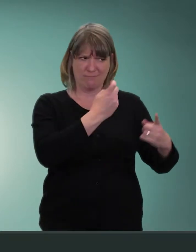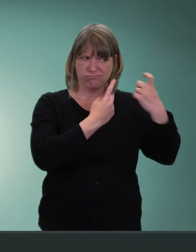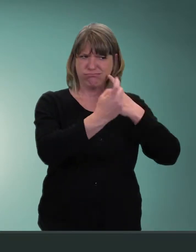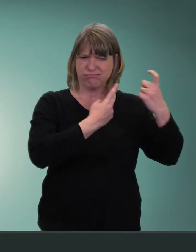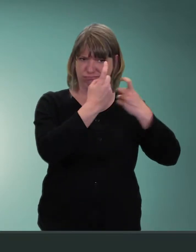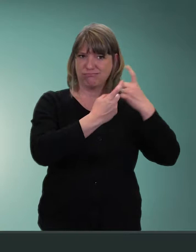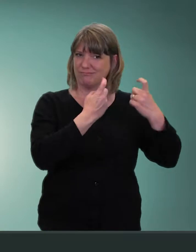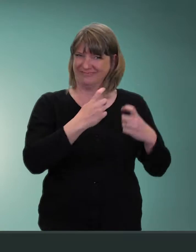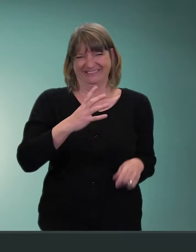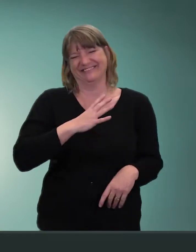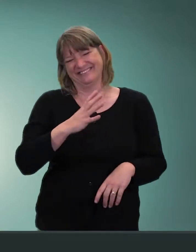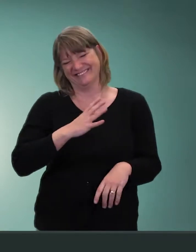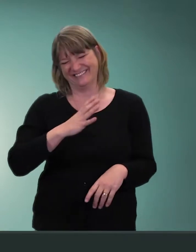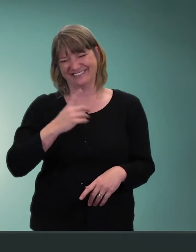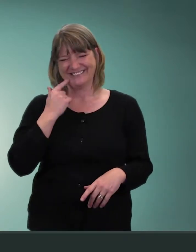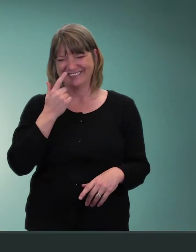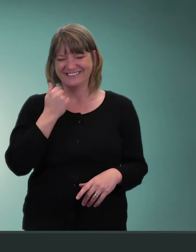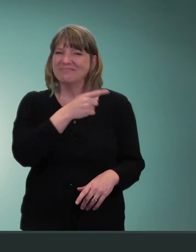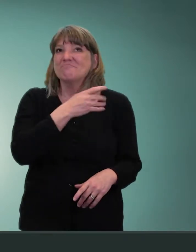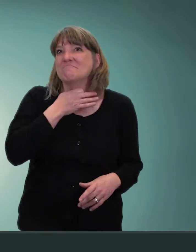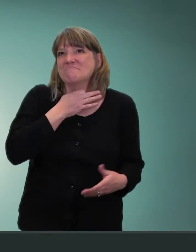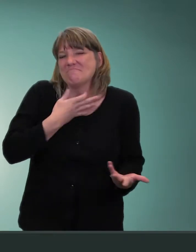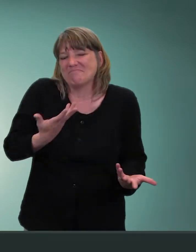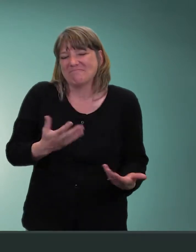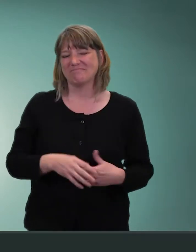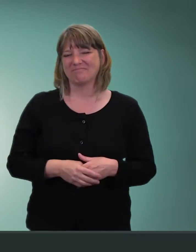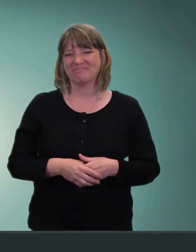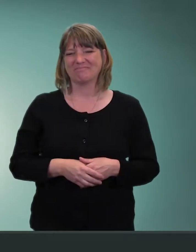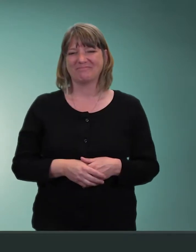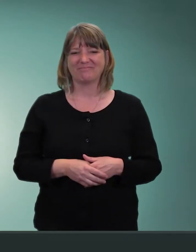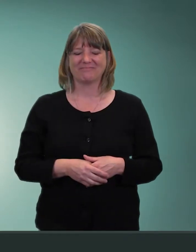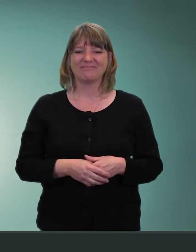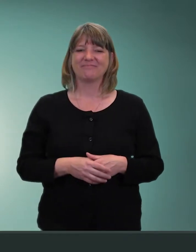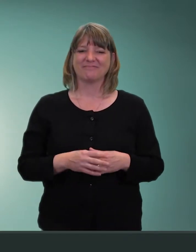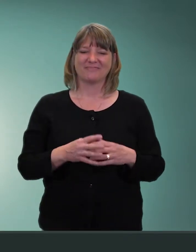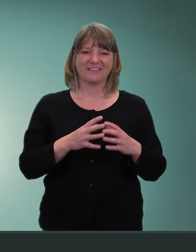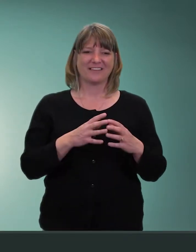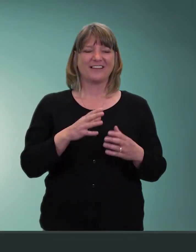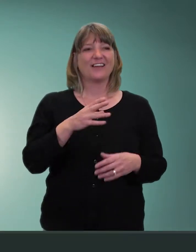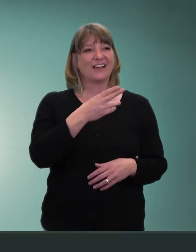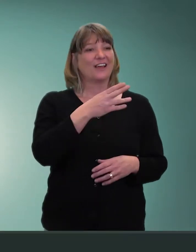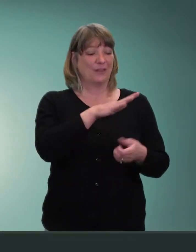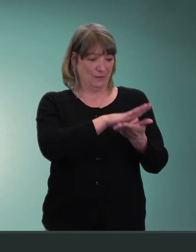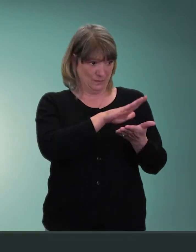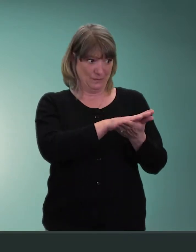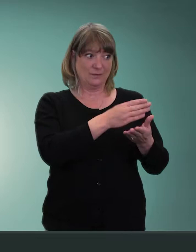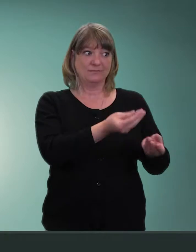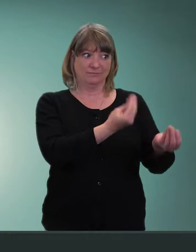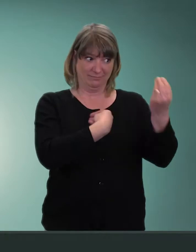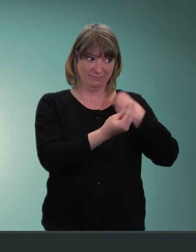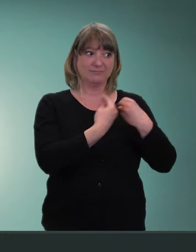and they ask a lot of questions, but that's fine. That's just, they're just curious. I get a lot of support throughout the school,